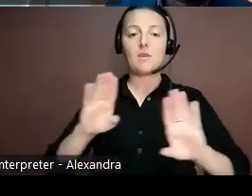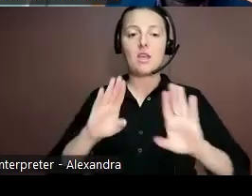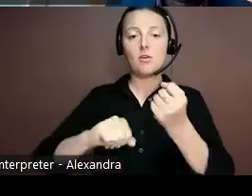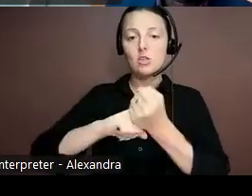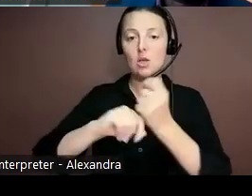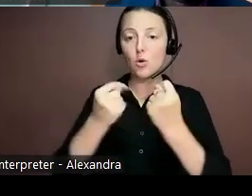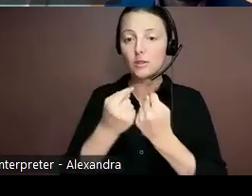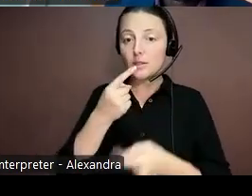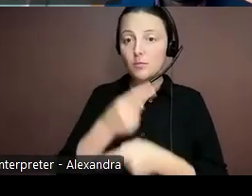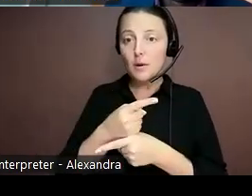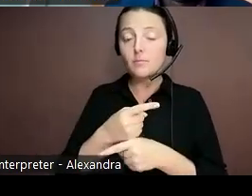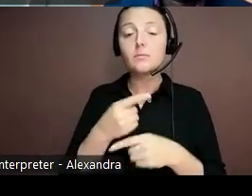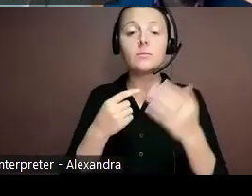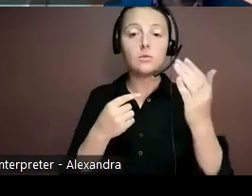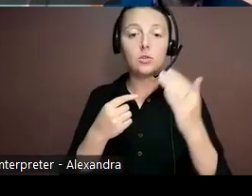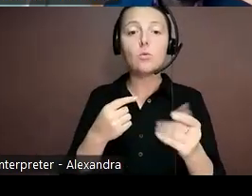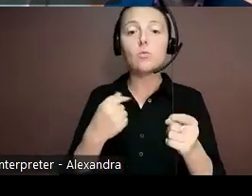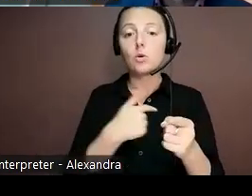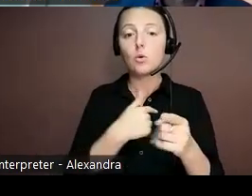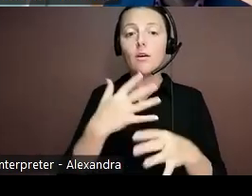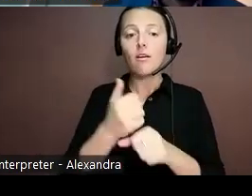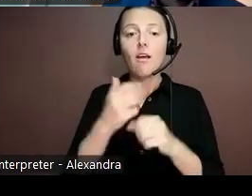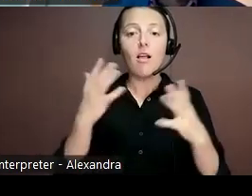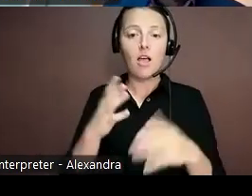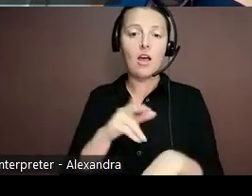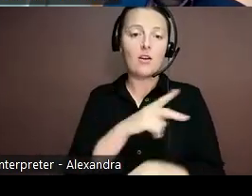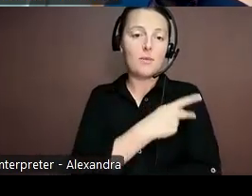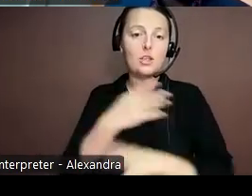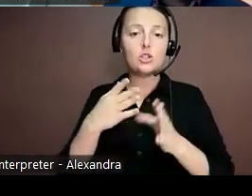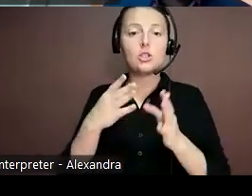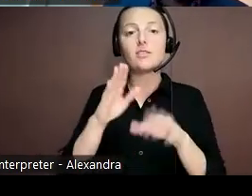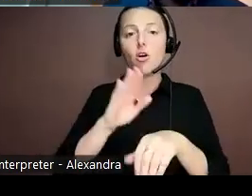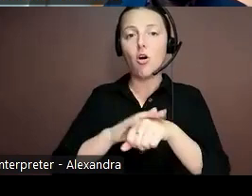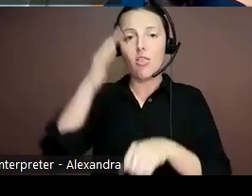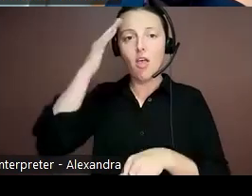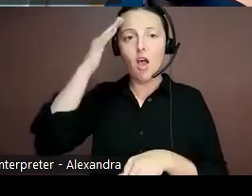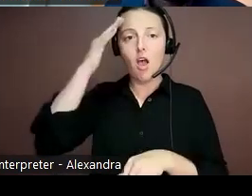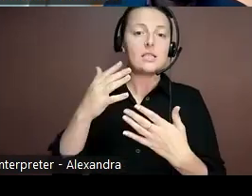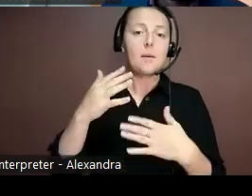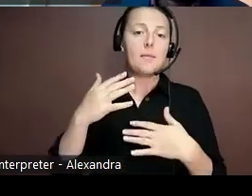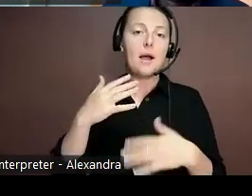getting a lot of patients uh with autism spectrum disorders that started to happen again also in